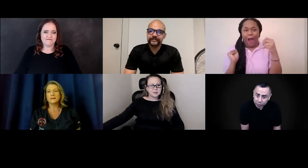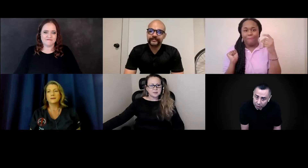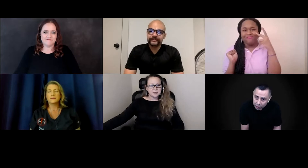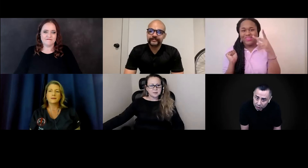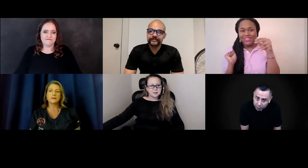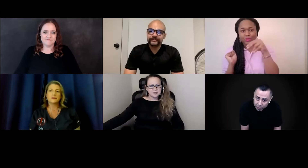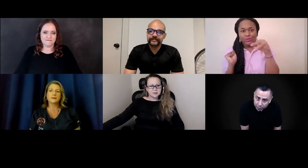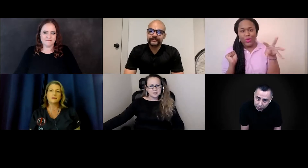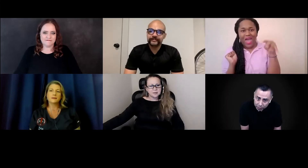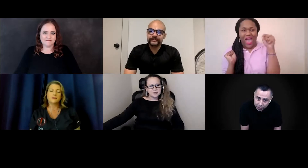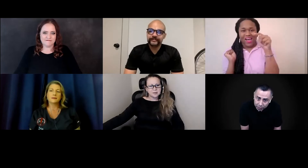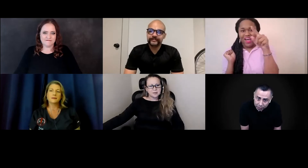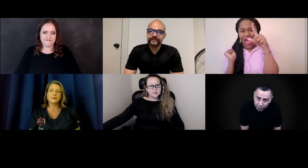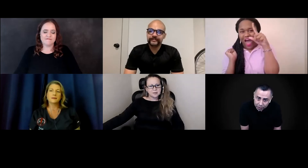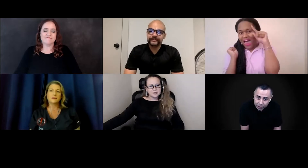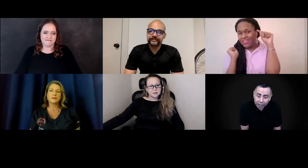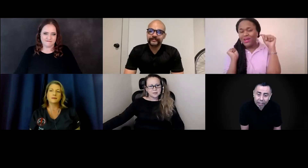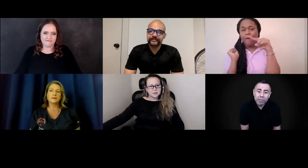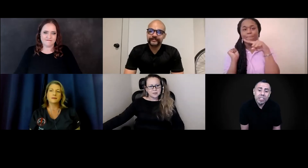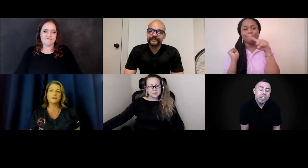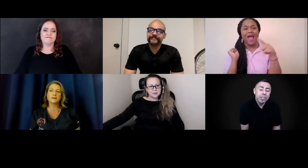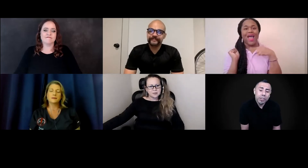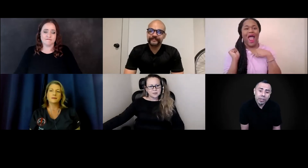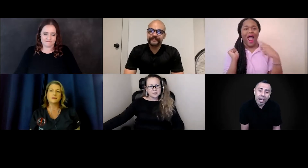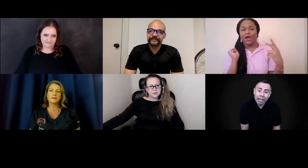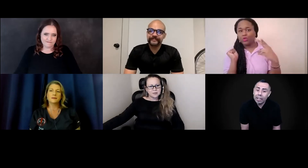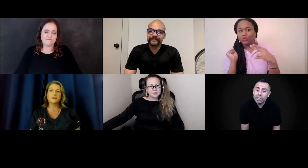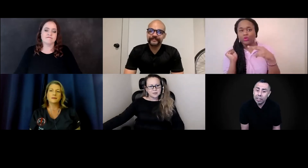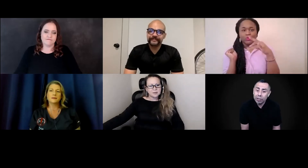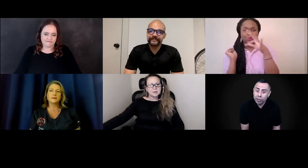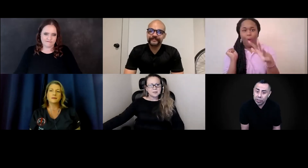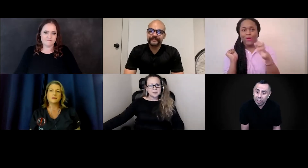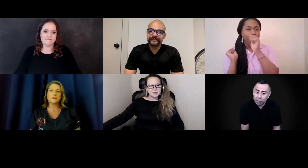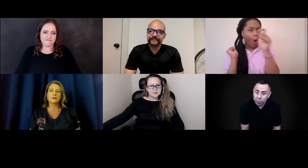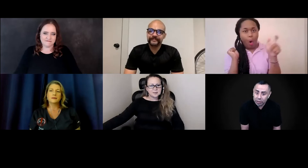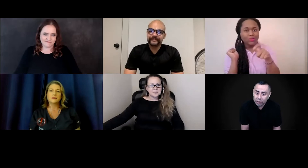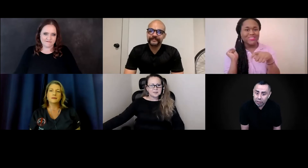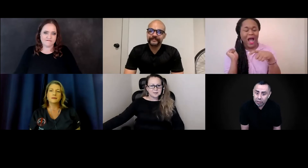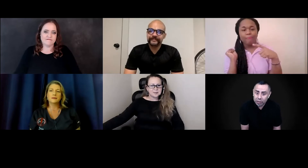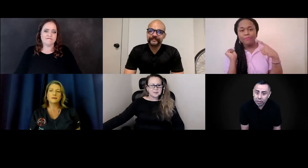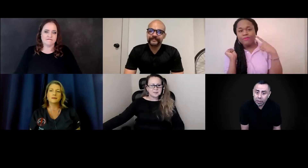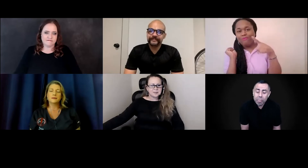And I'm a visiting student at Gallaudet at the moment.